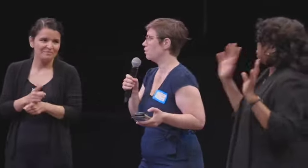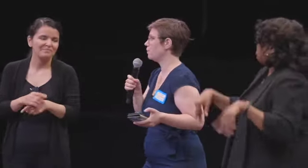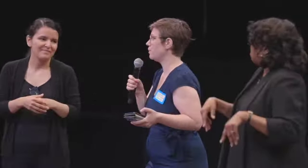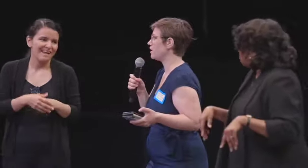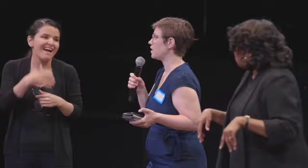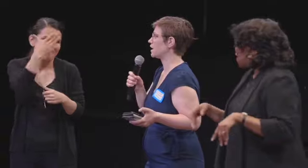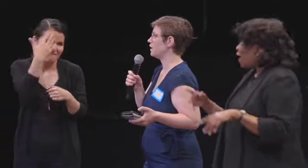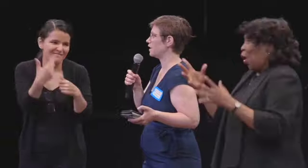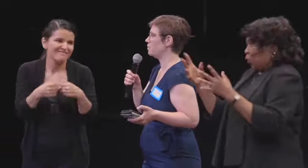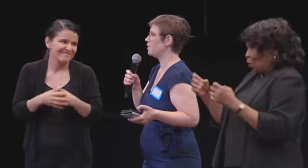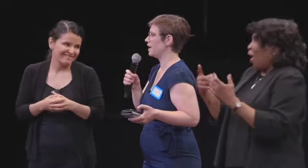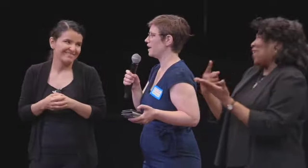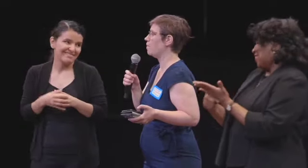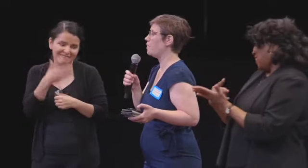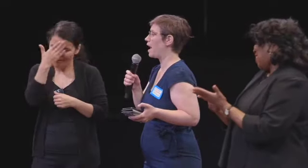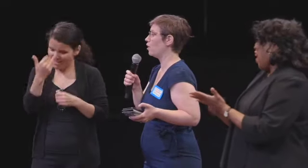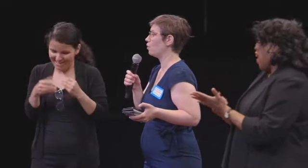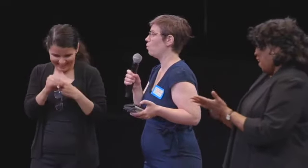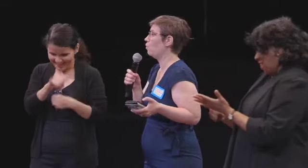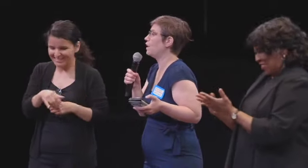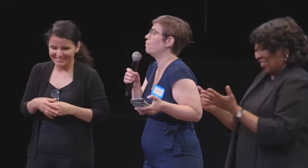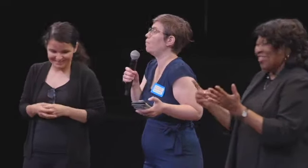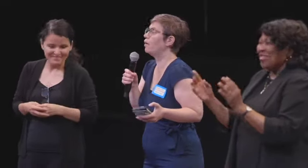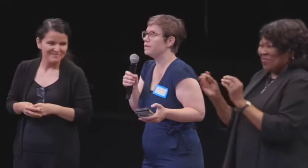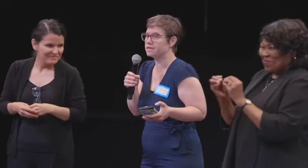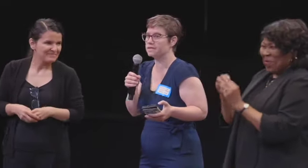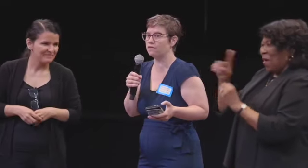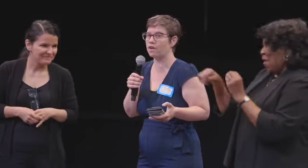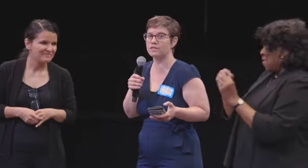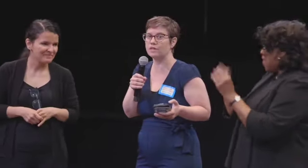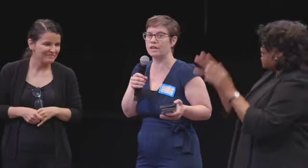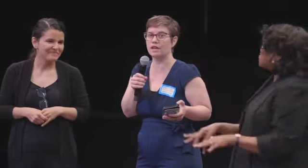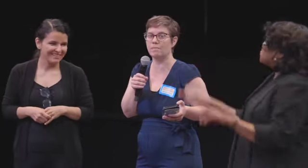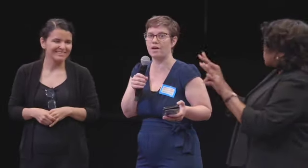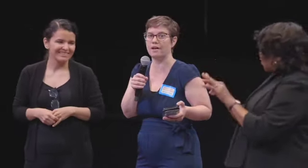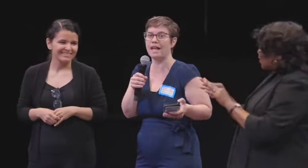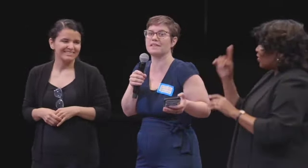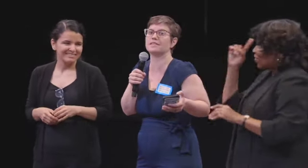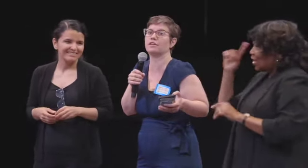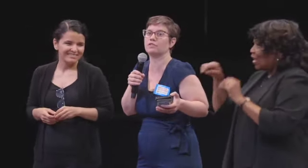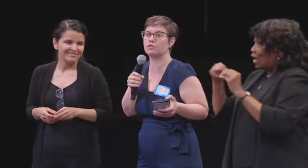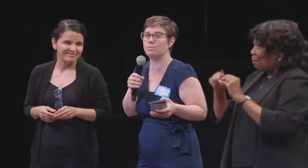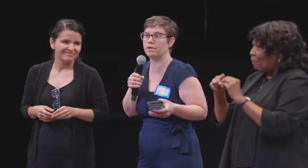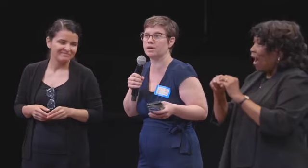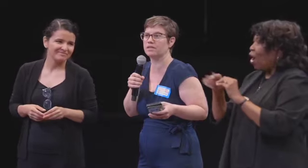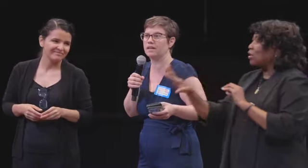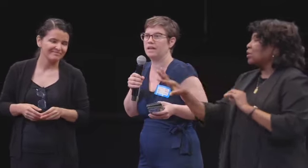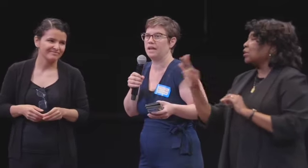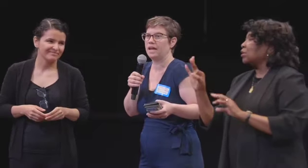[Interpreter] That's true. That's right. And so we want to talk a little bit about the importance of also thinking about casting your interpreters.